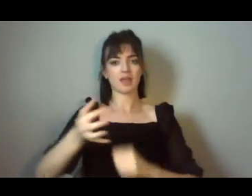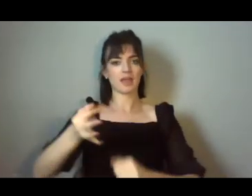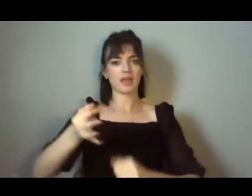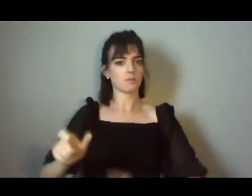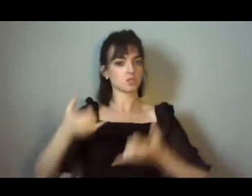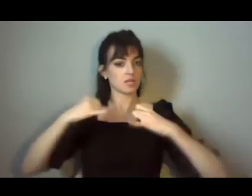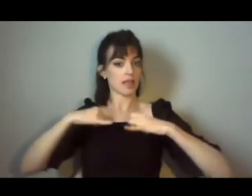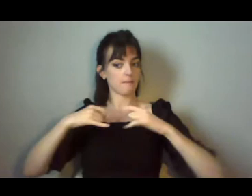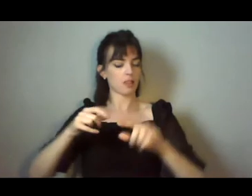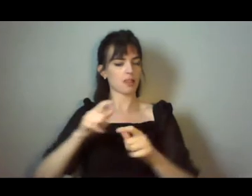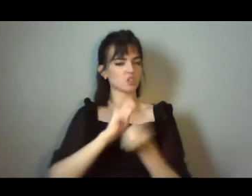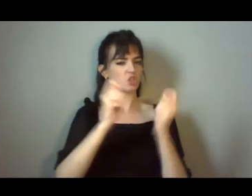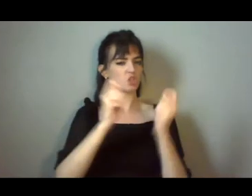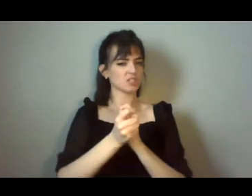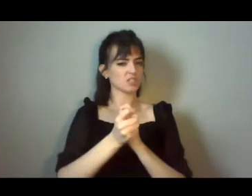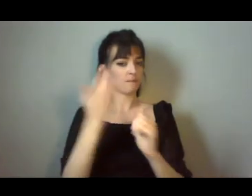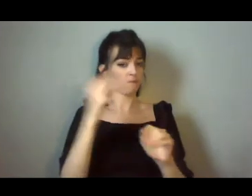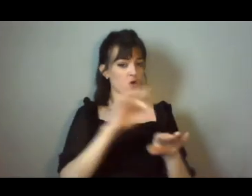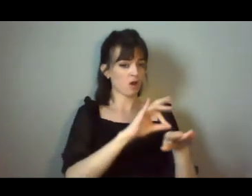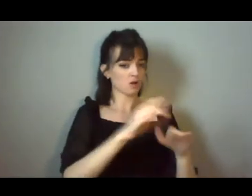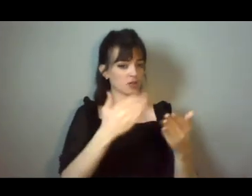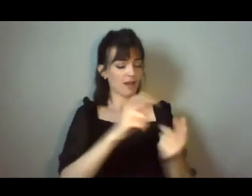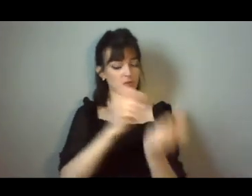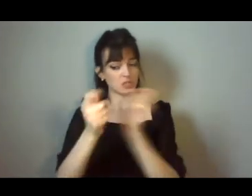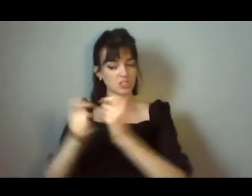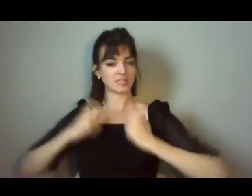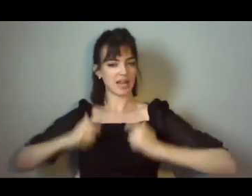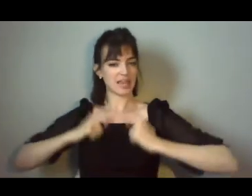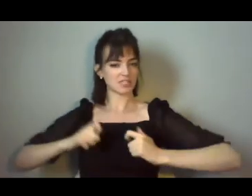that of one of the solicitor. So it became the solicitor who would determine capacity and perhaps